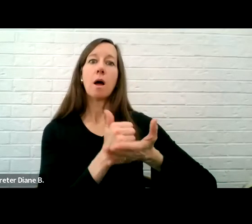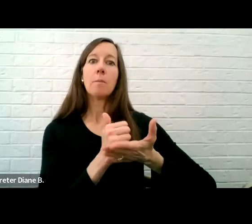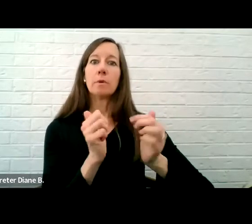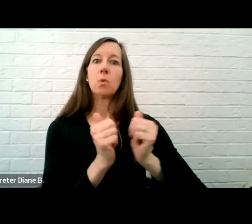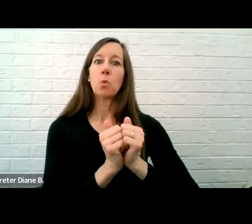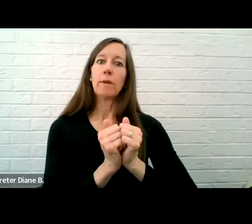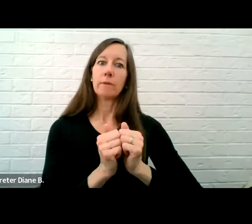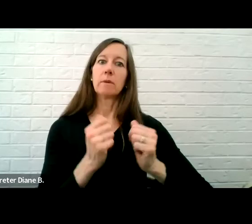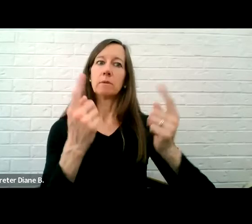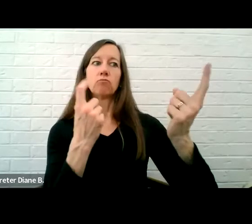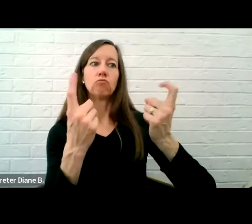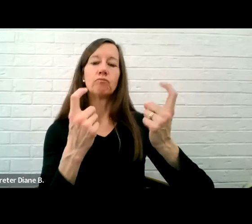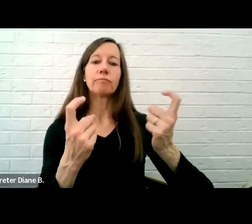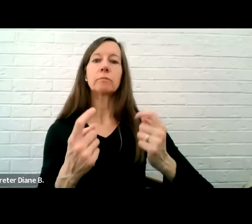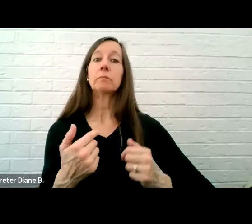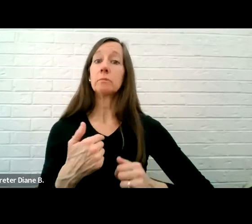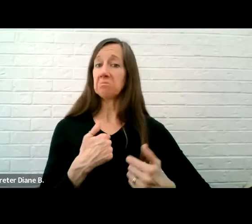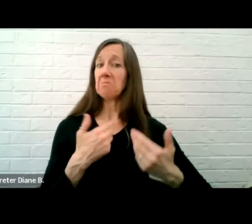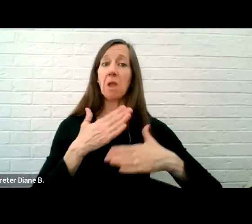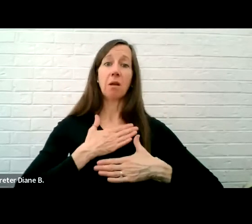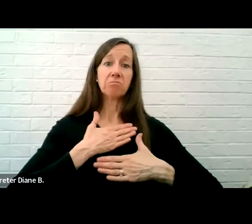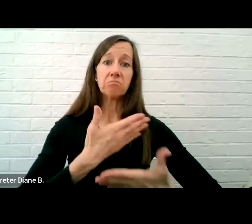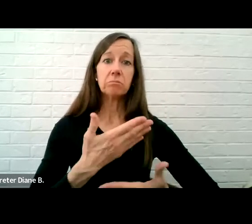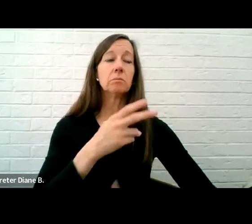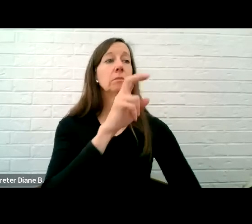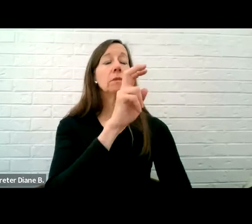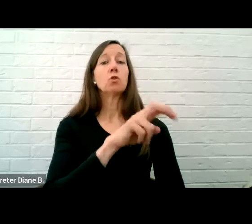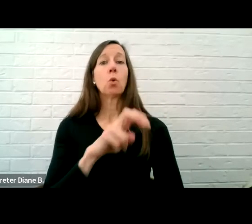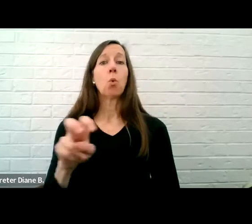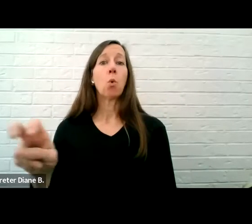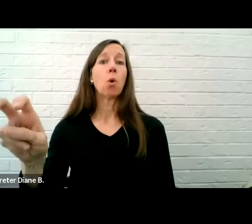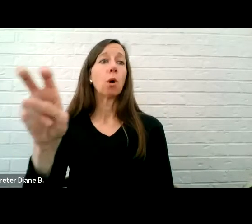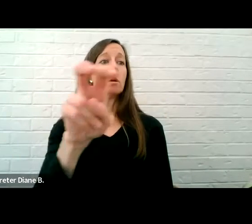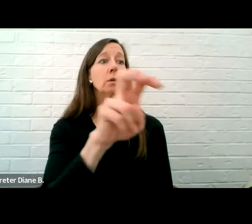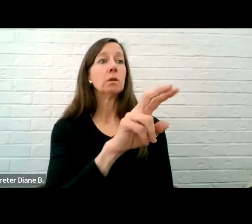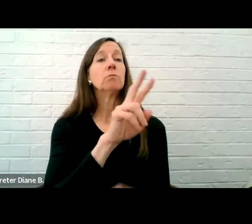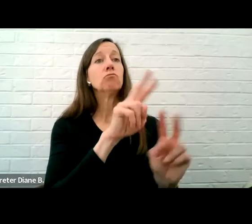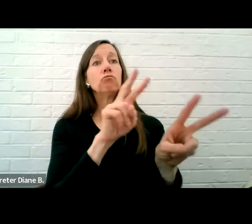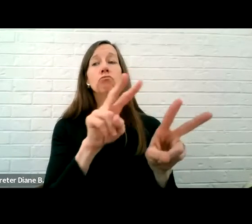So I went on a tour of what was one of the accessible communities